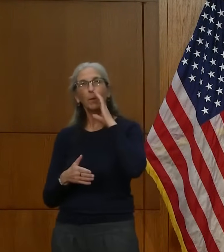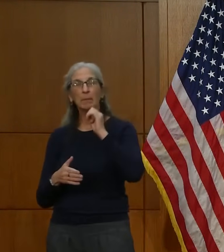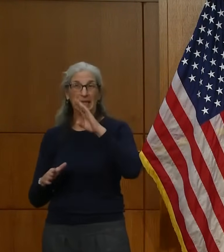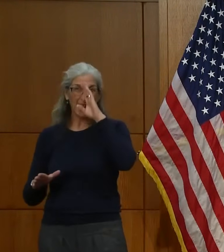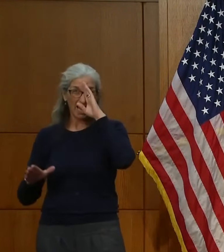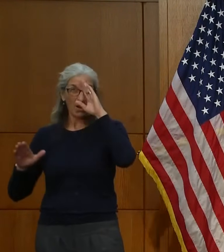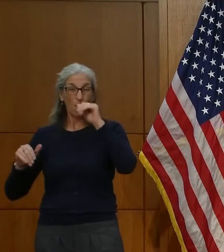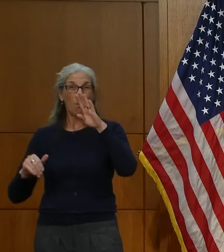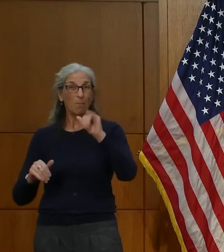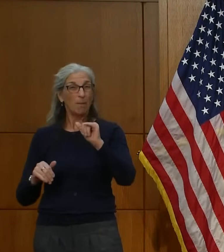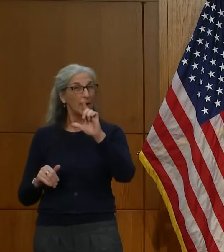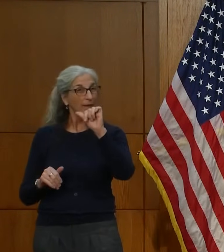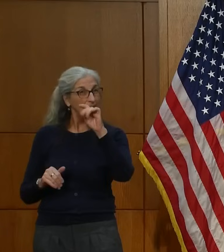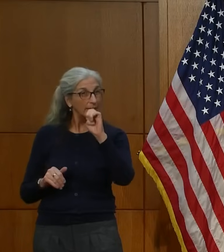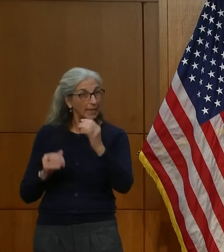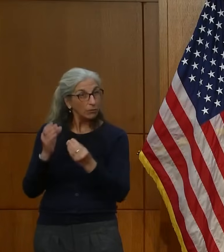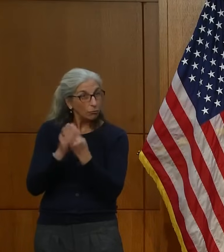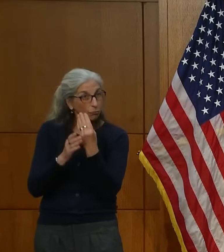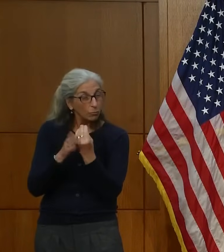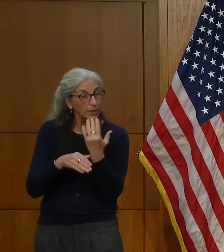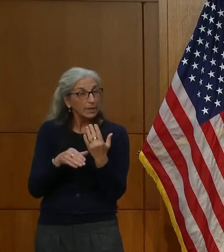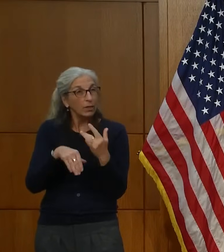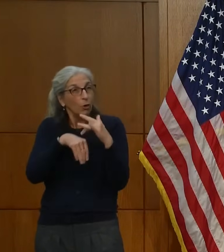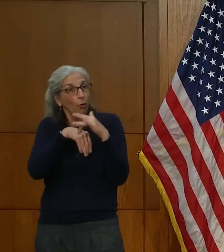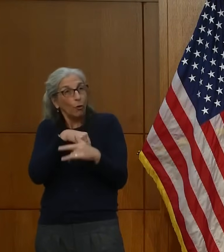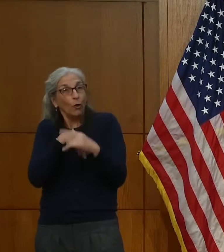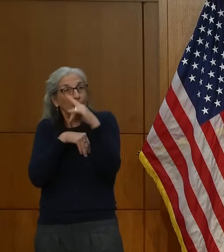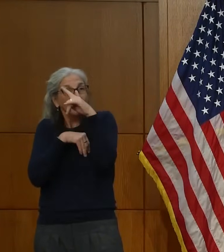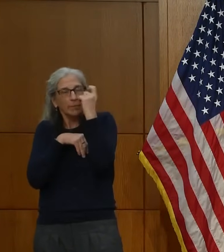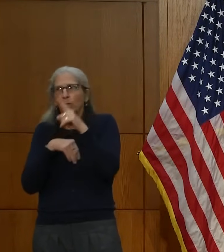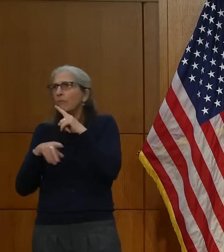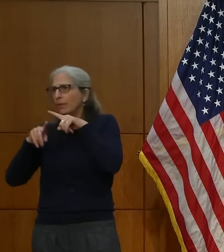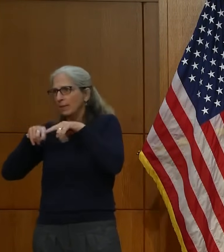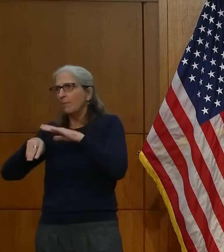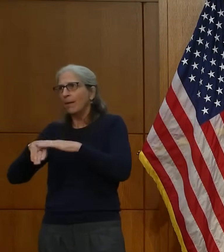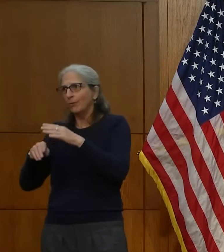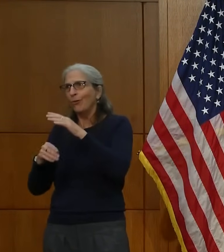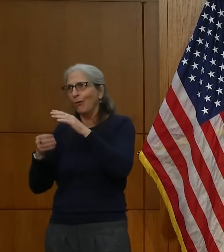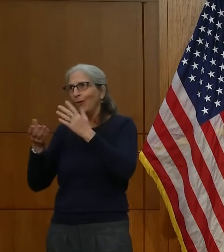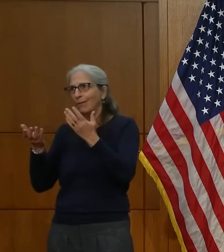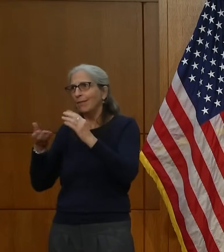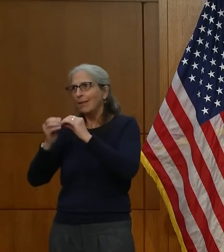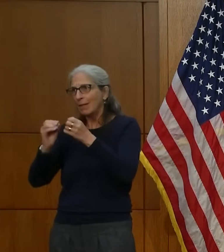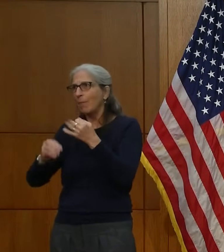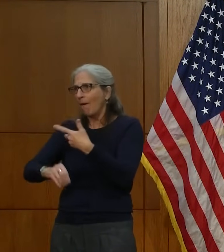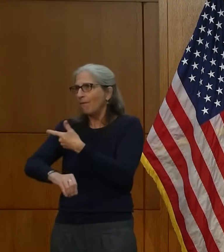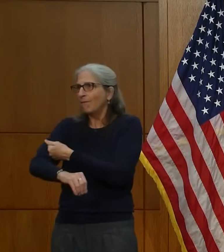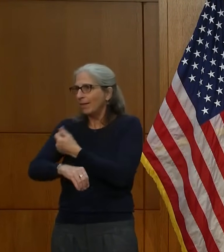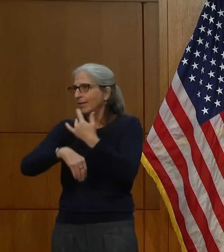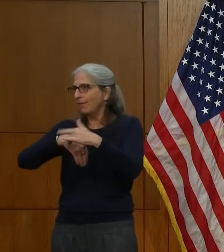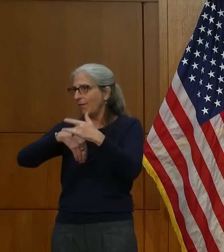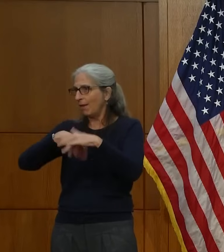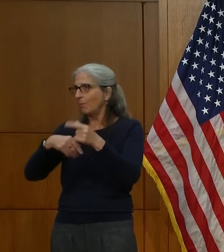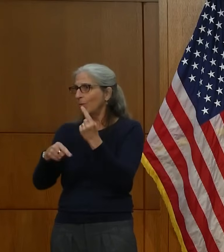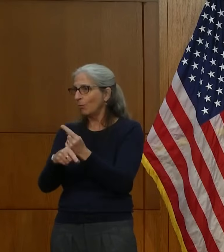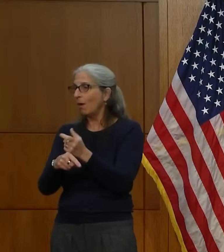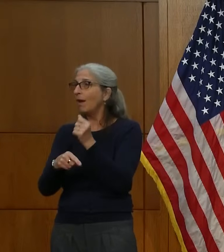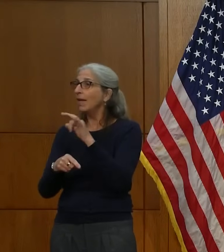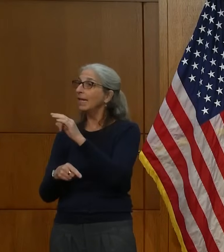YOUR SECOND QUESTION IS YES, WE ARE LOOKING AT. I HOPE BY THE